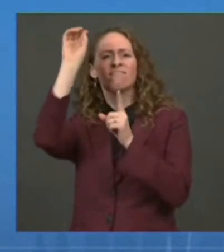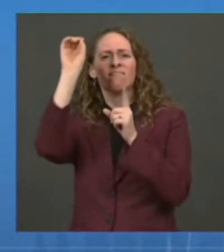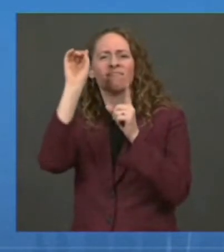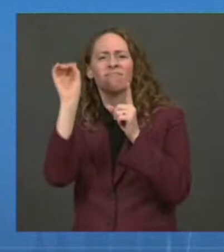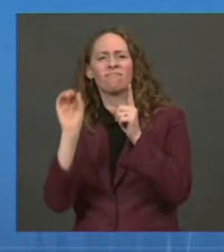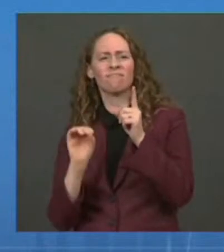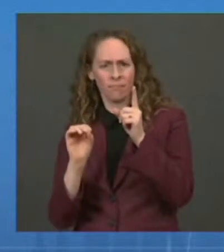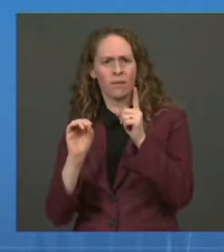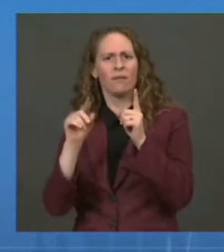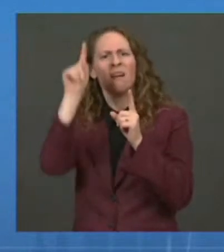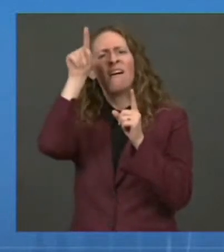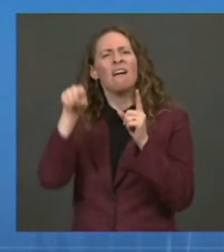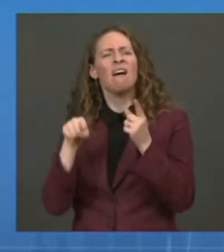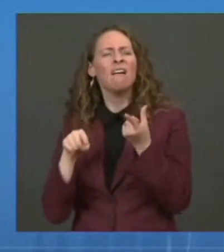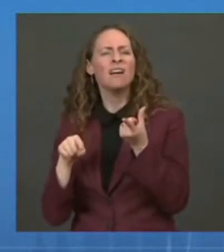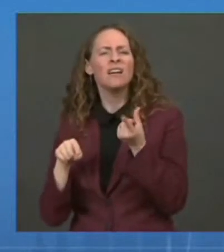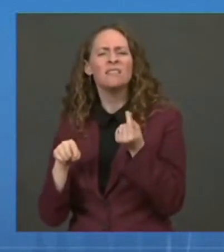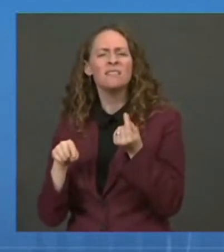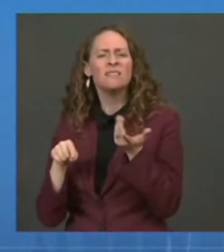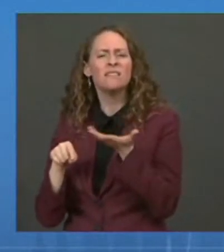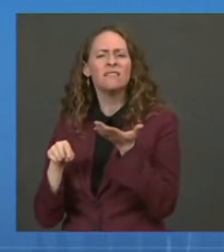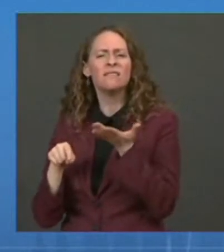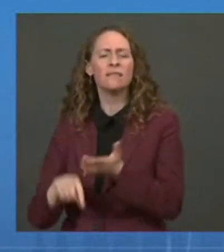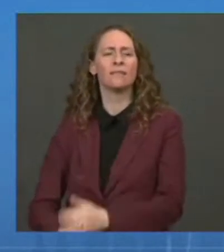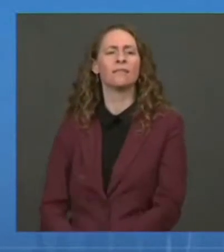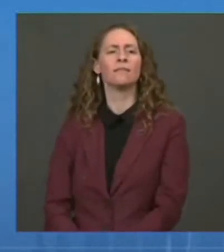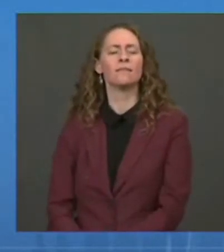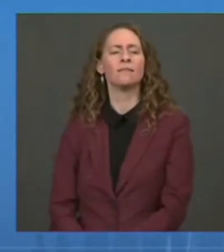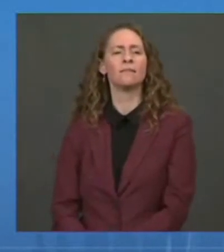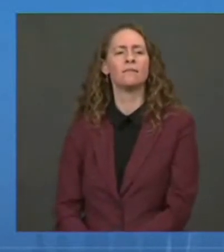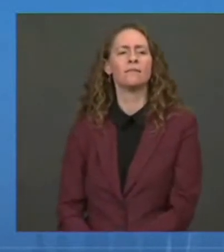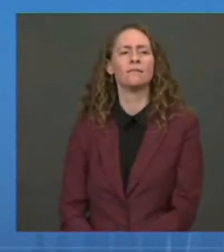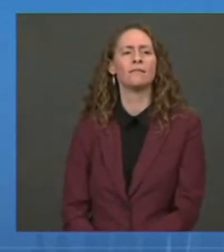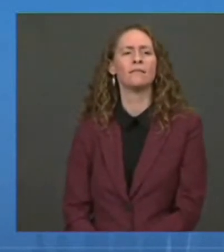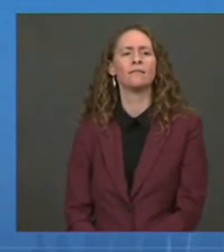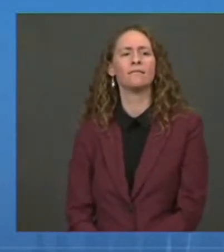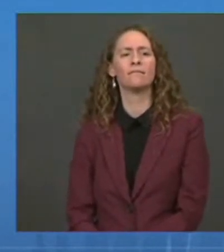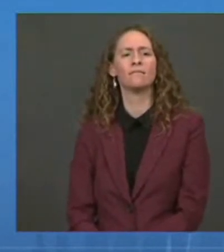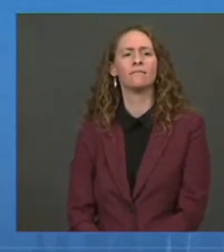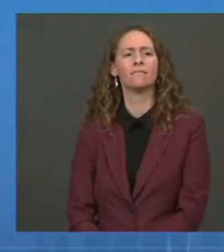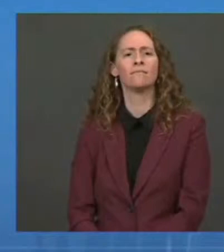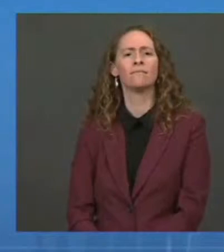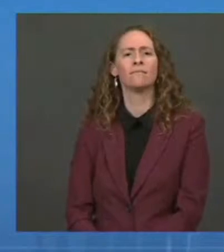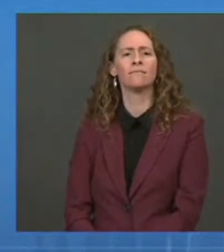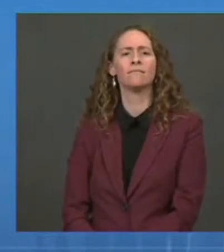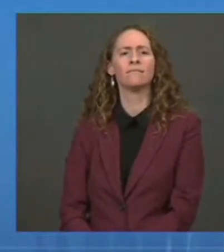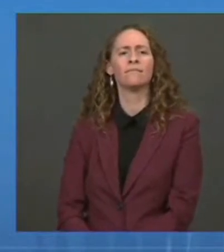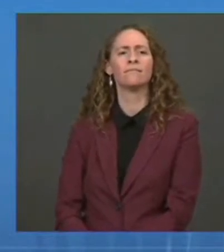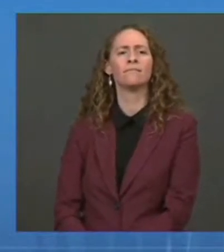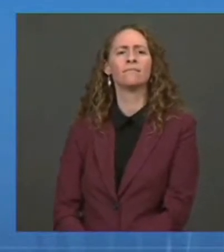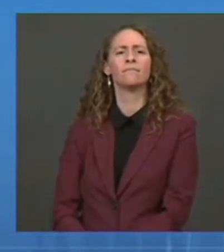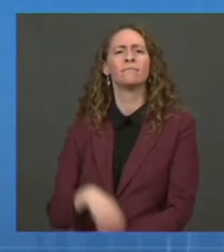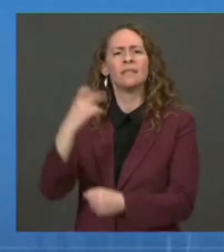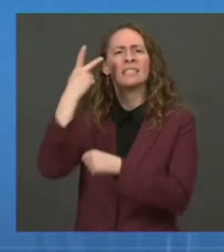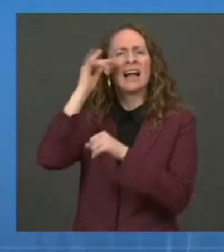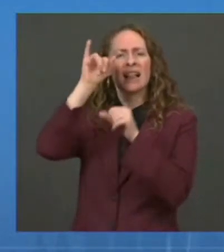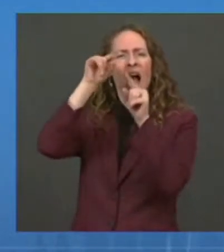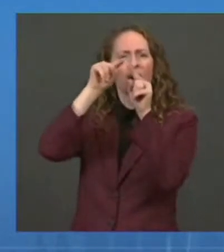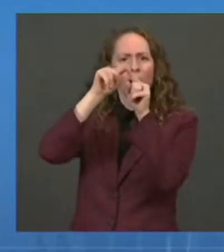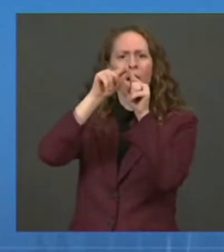TOP YOU SEE T47 8-K ALL THAT